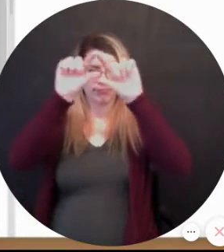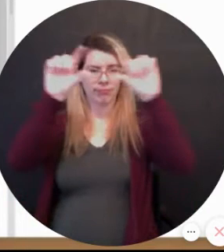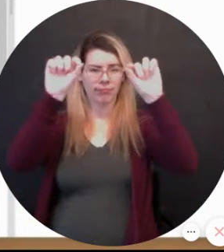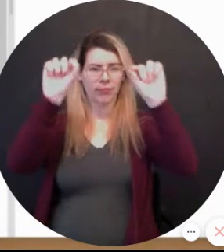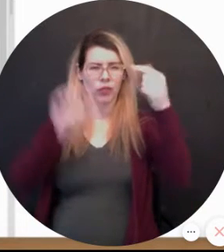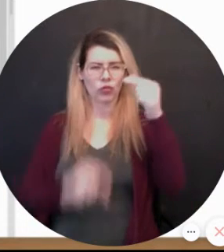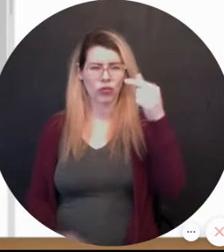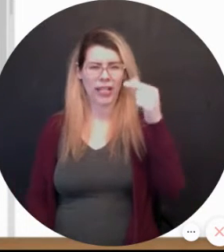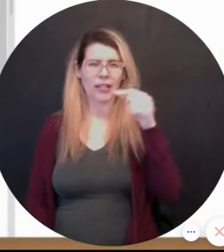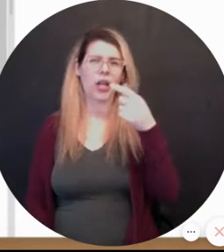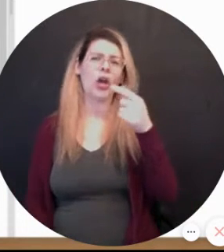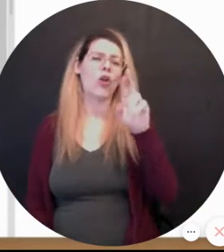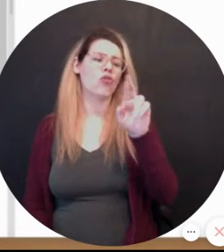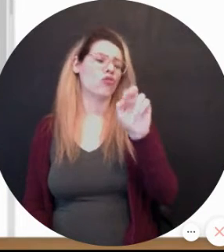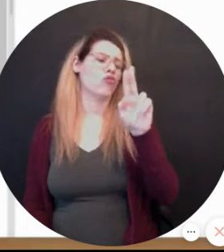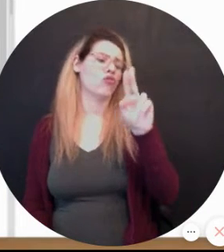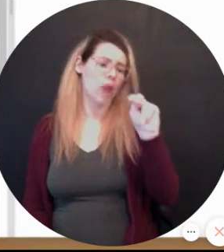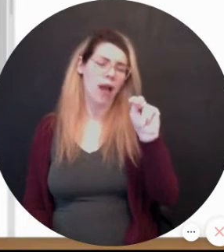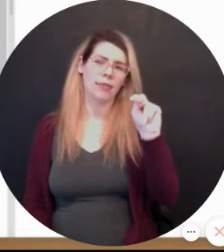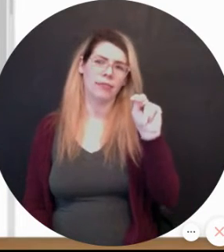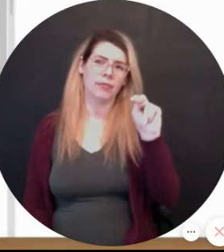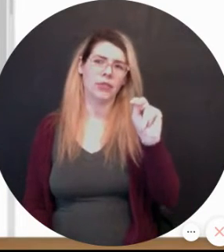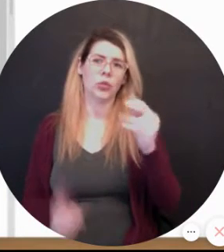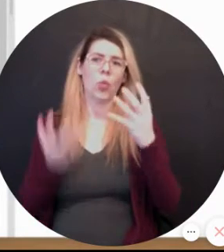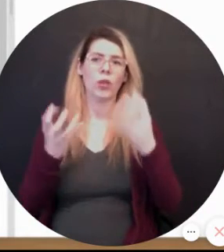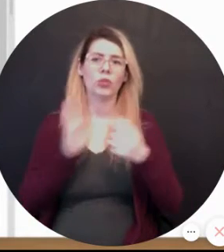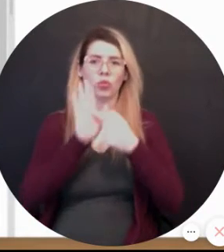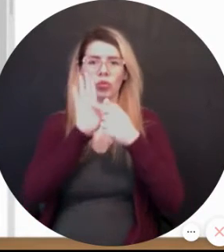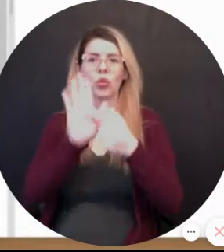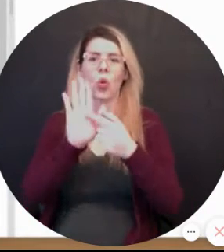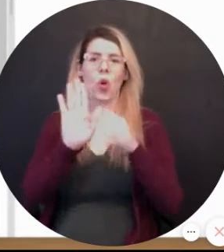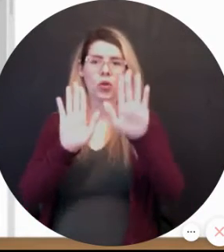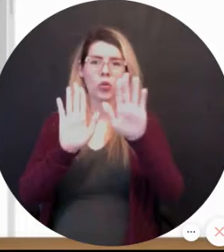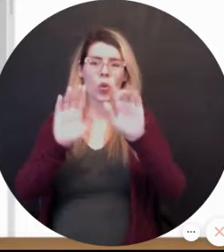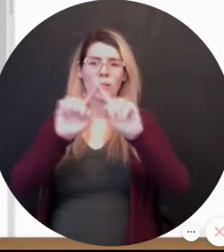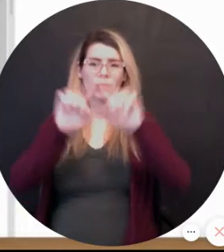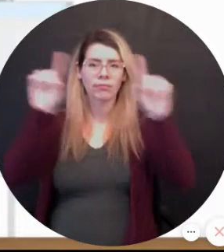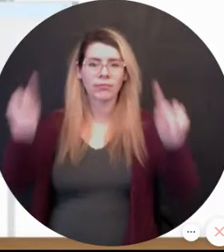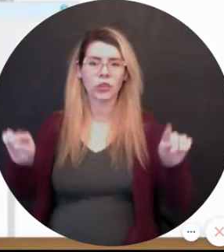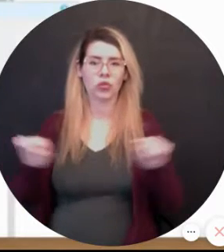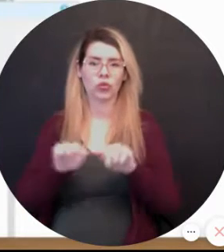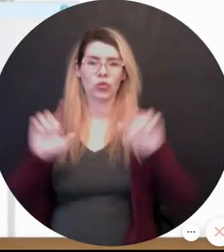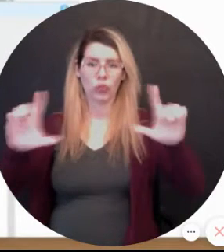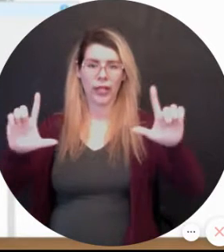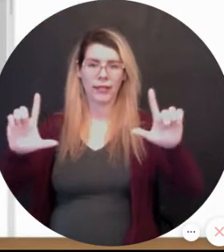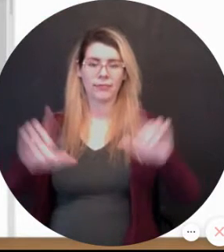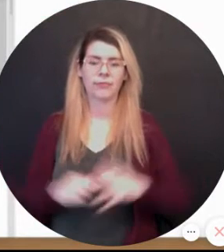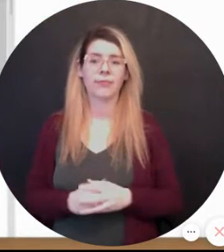up on the screen. Let's say that I want to be able to show today's date as well, I'll